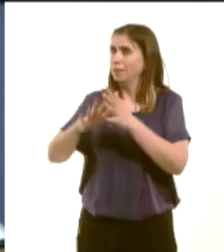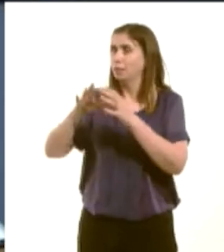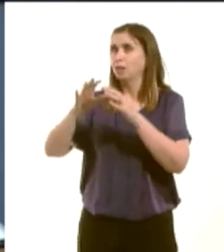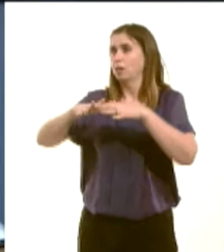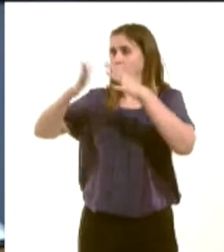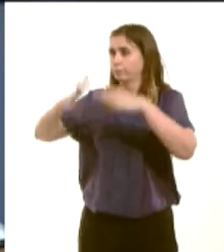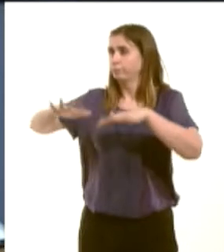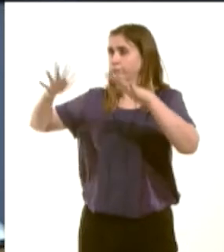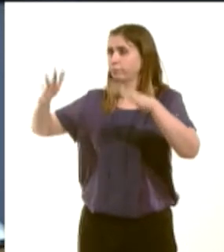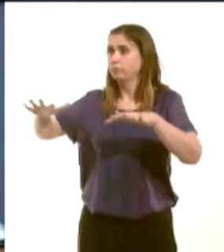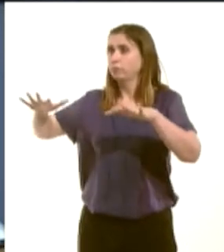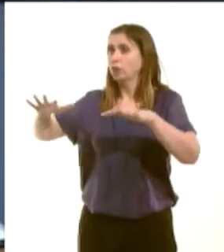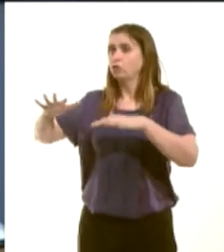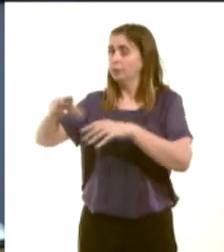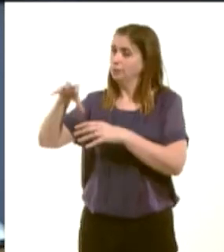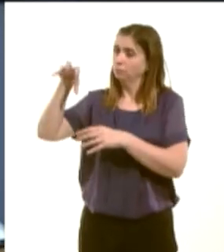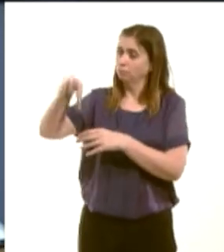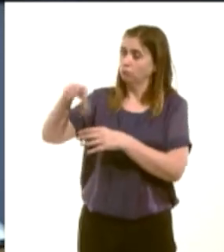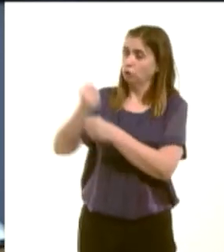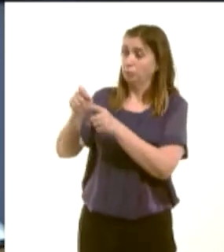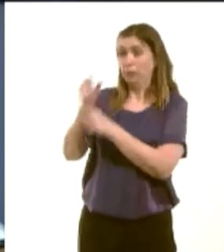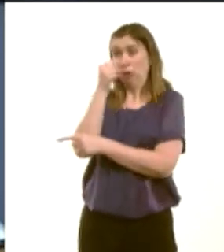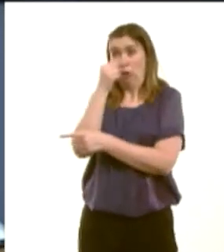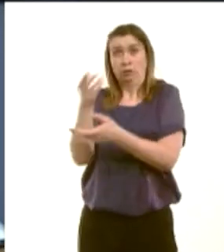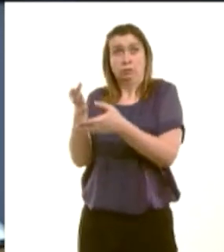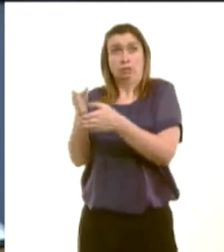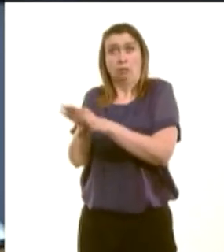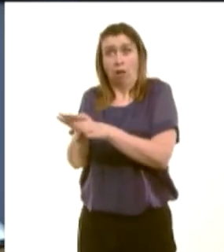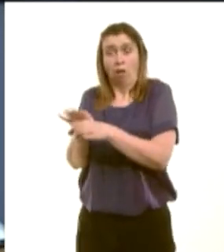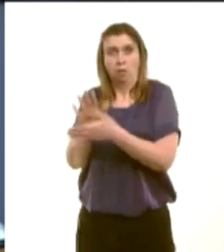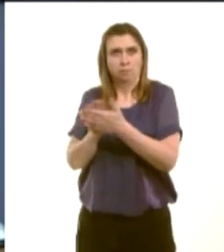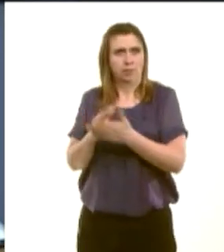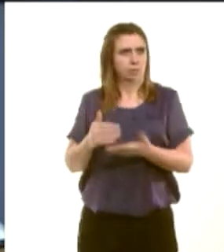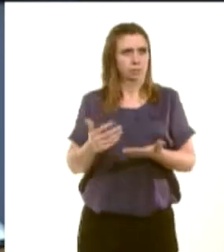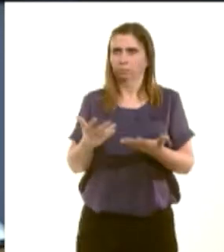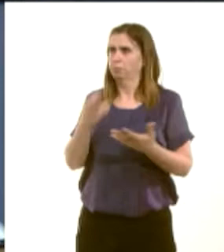practices, that could be in danger of folding and therefore limiting access could take advantage